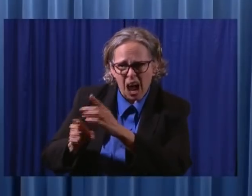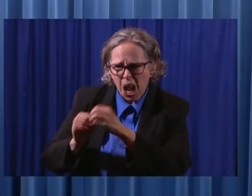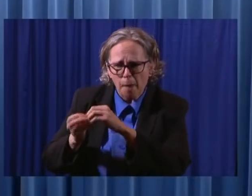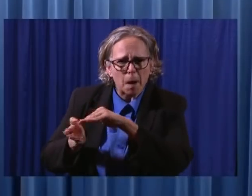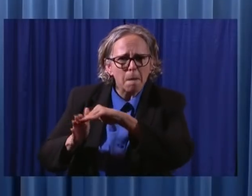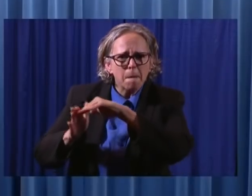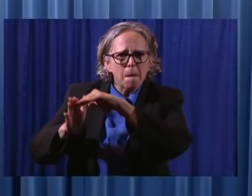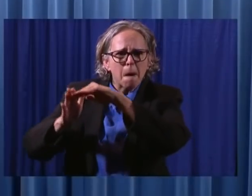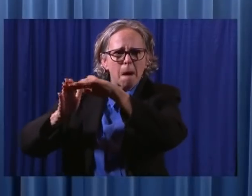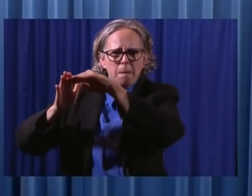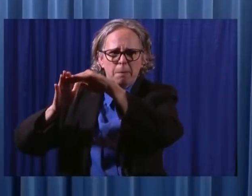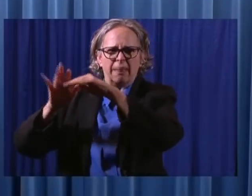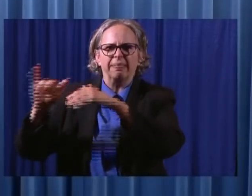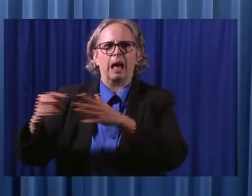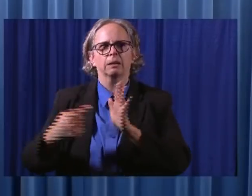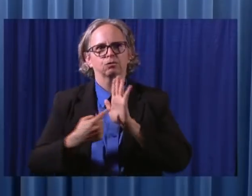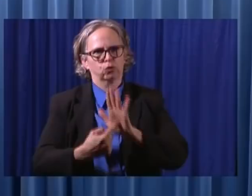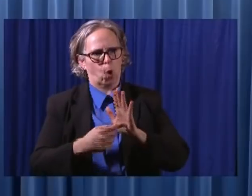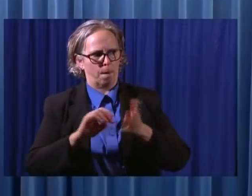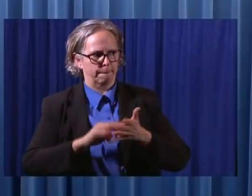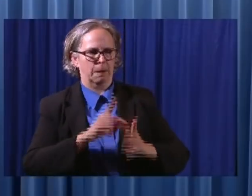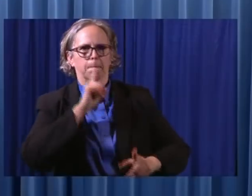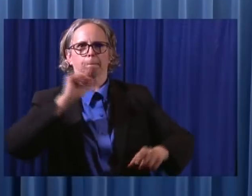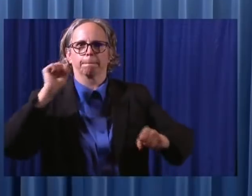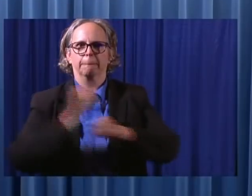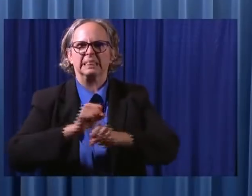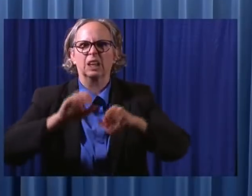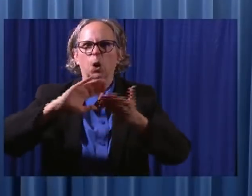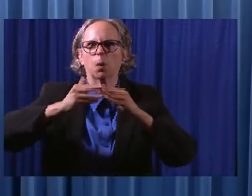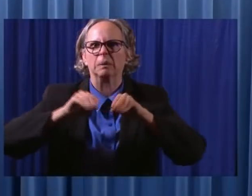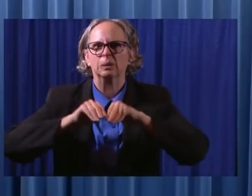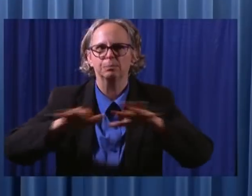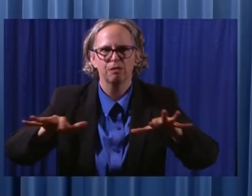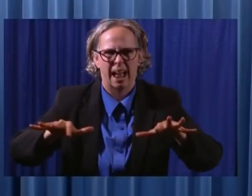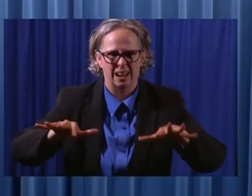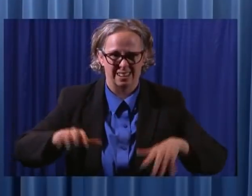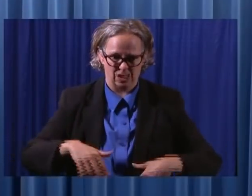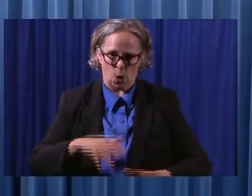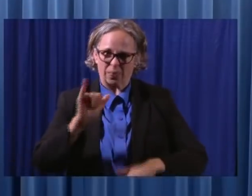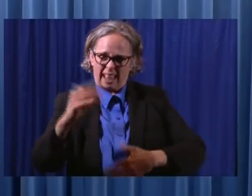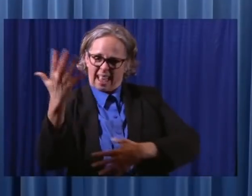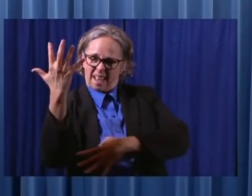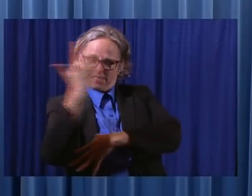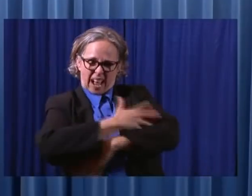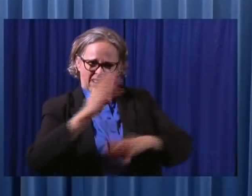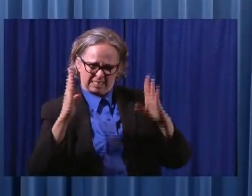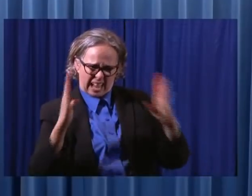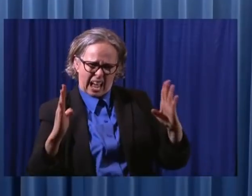IN NEW COVID-19 HOSPITAL ADMISSION TOOK THE DATA SHOWS THE BURDEN OF COVID-19 AND THE COMMUNITY.